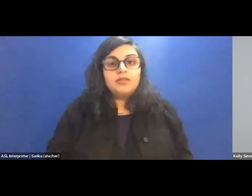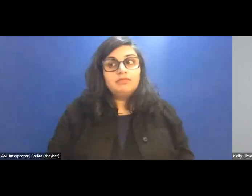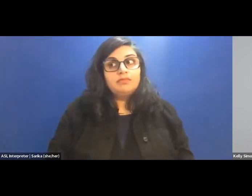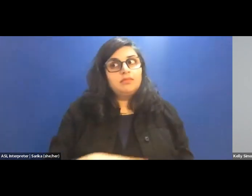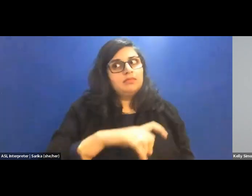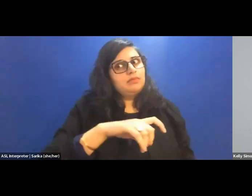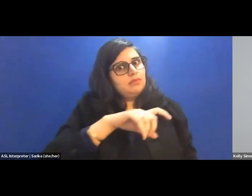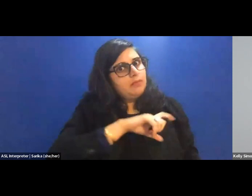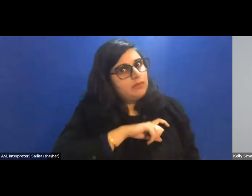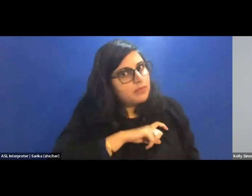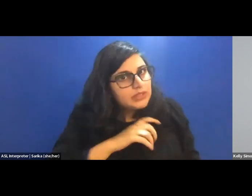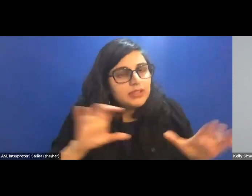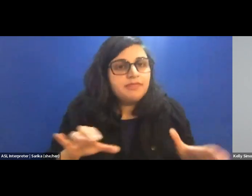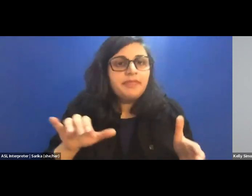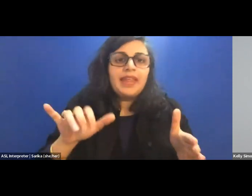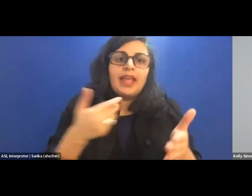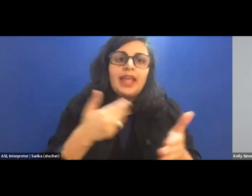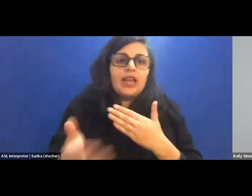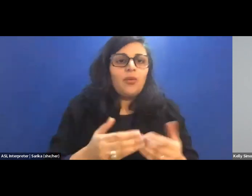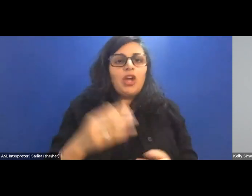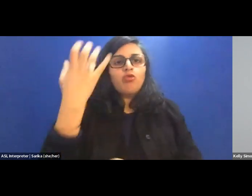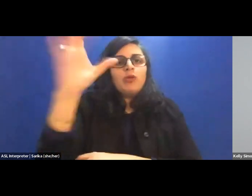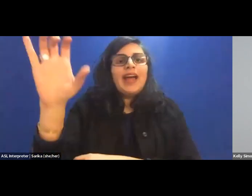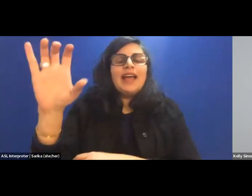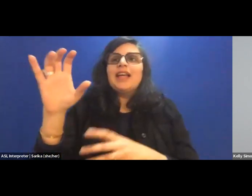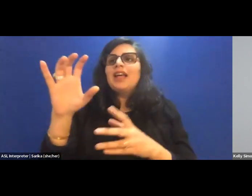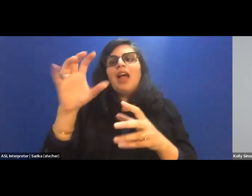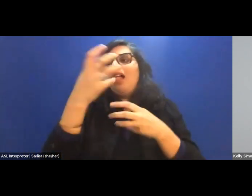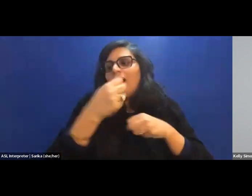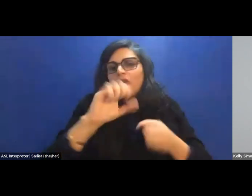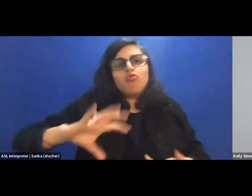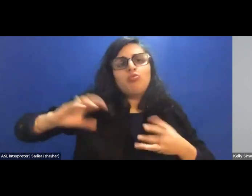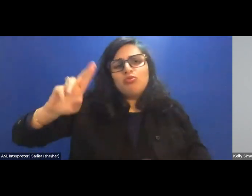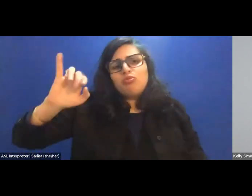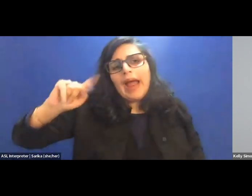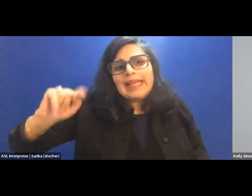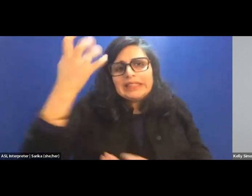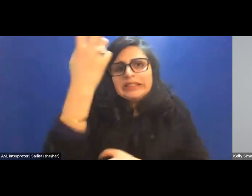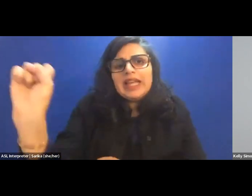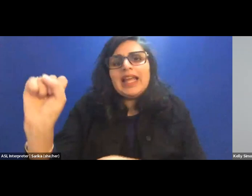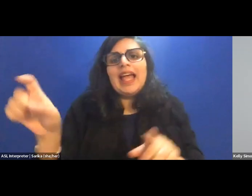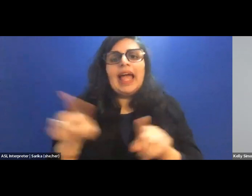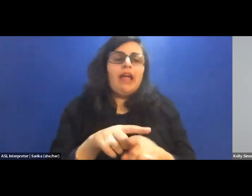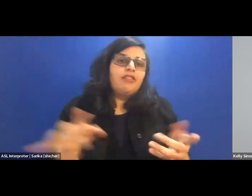Banned choke holds and passed other police accountability laws. Portland police abused us